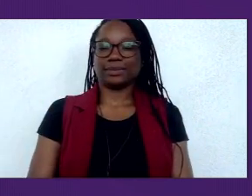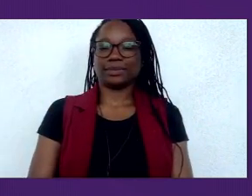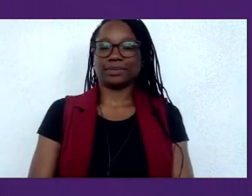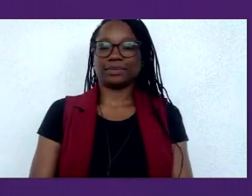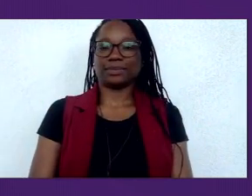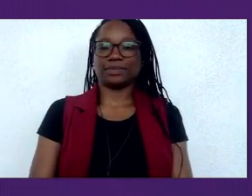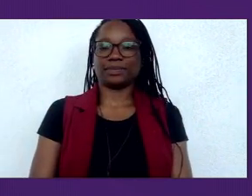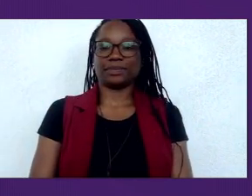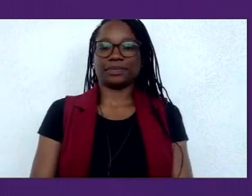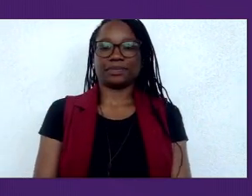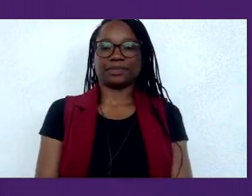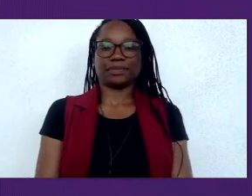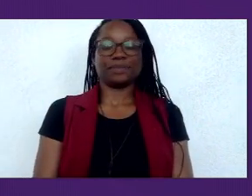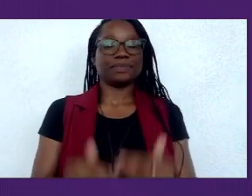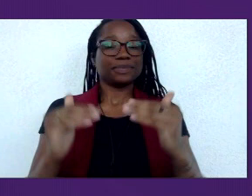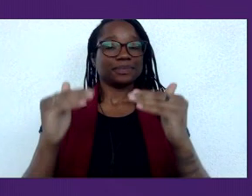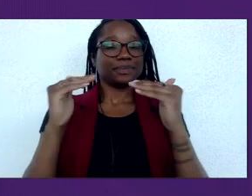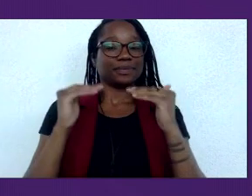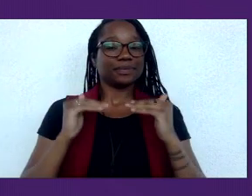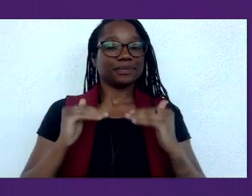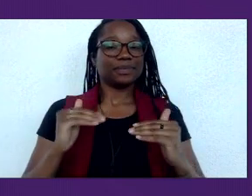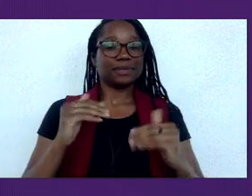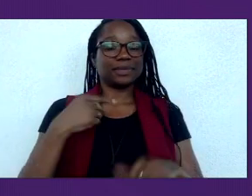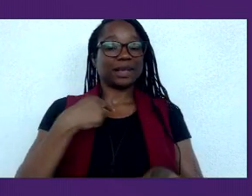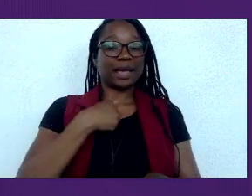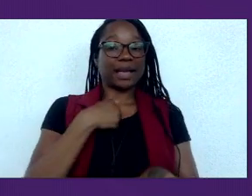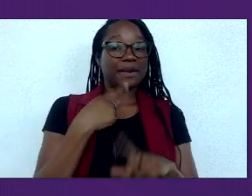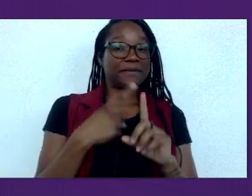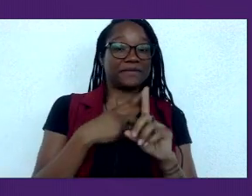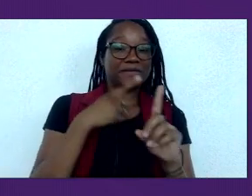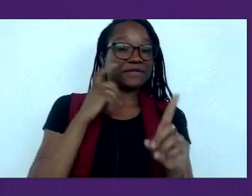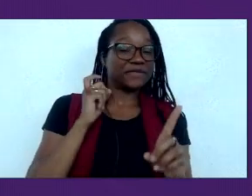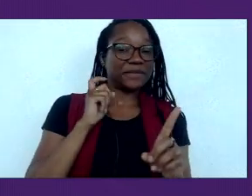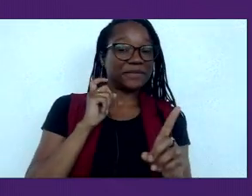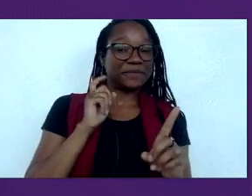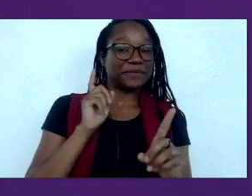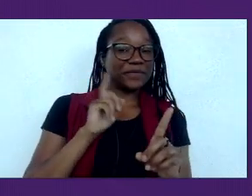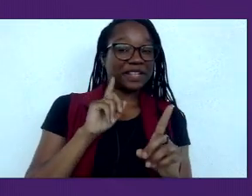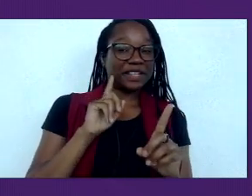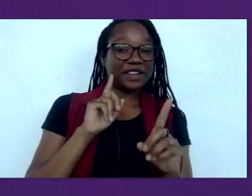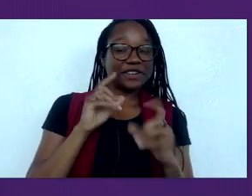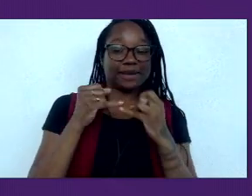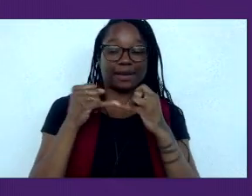Your next line, 'I am from...' and give us the tasting of the flavors.